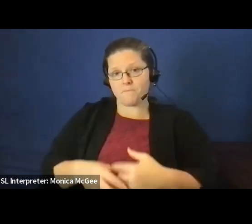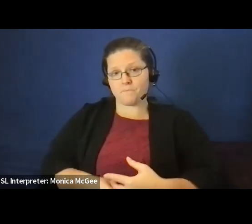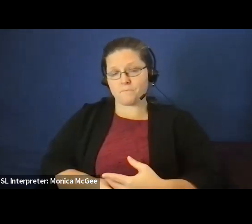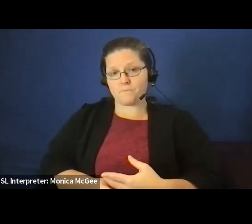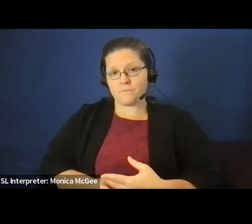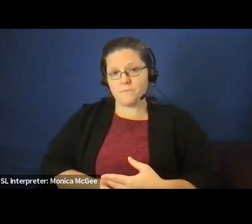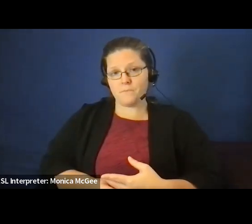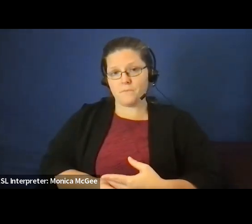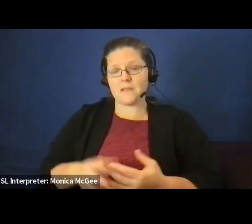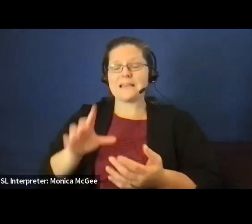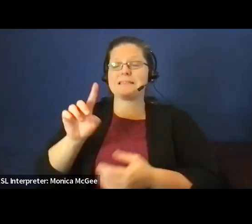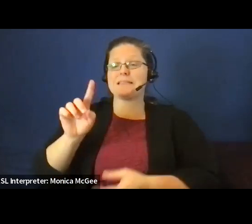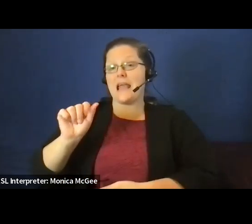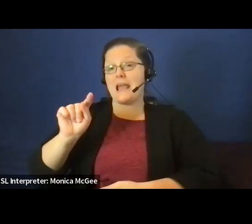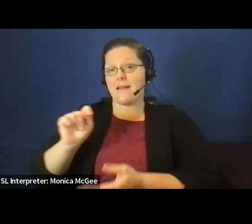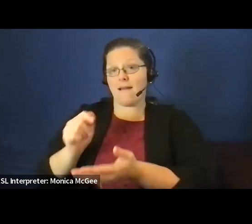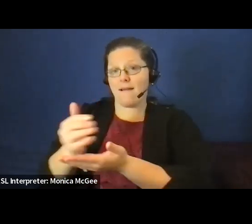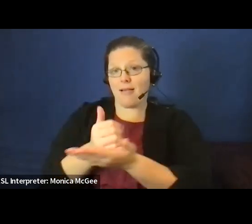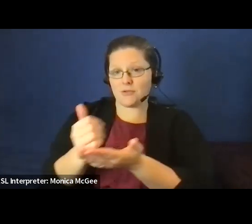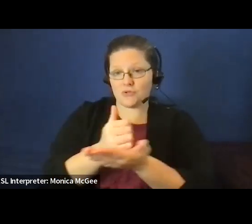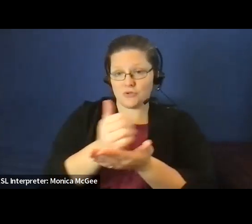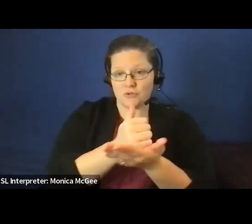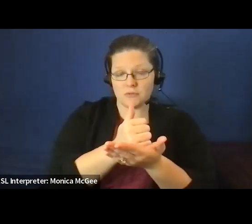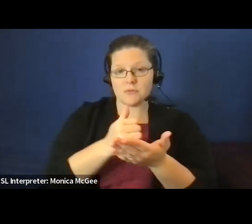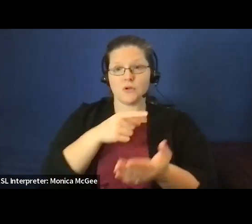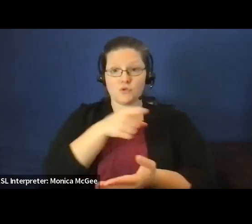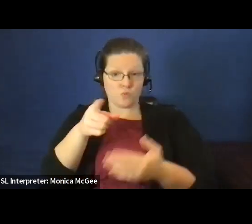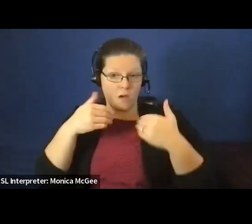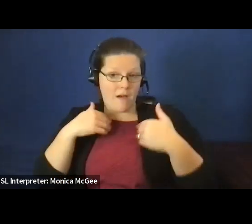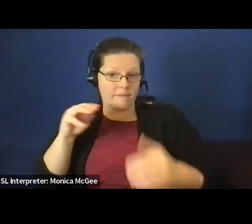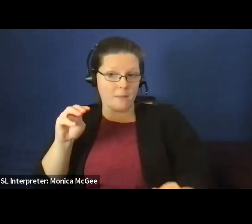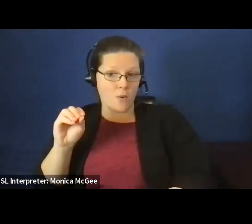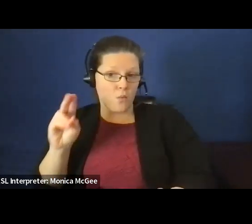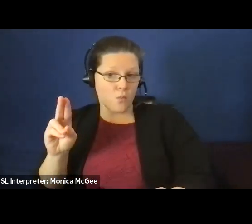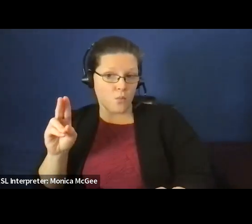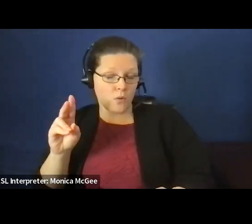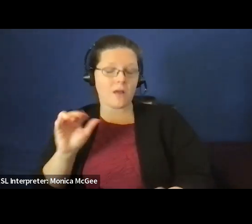captured all the work that we